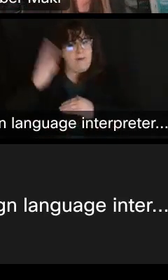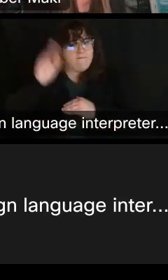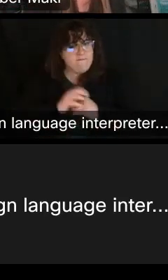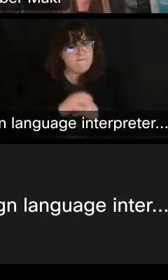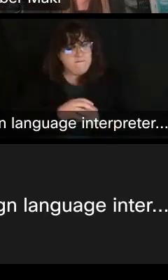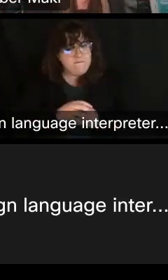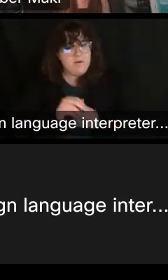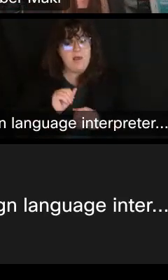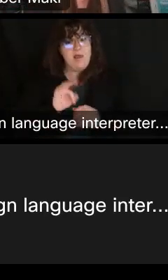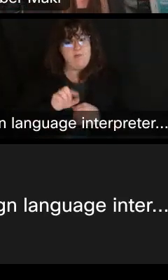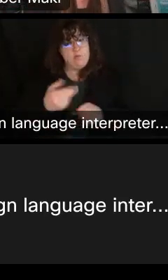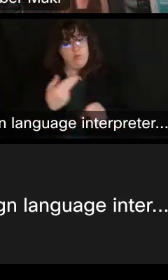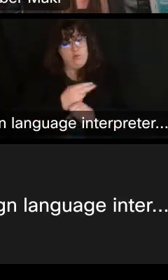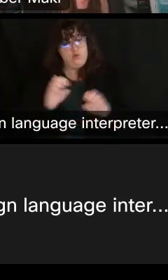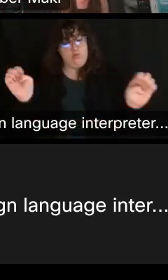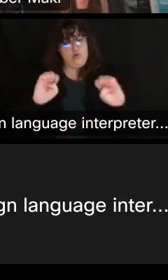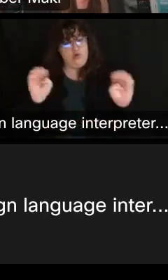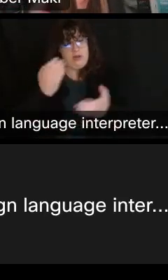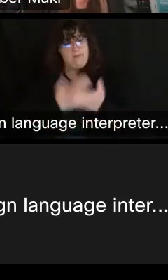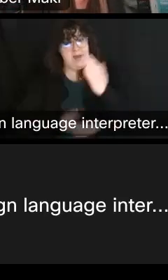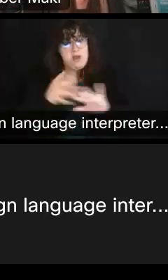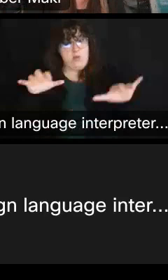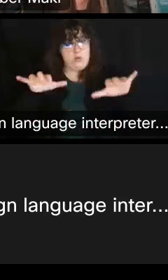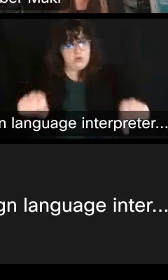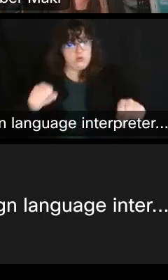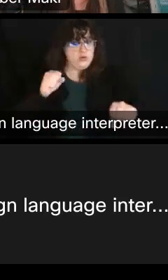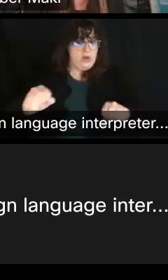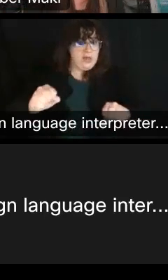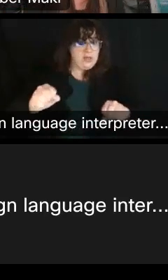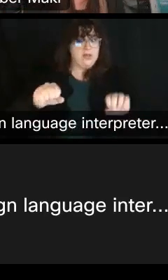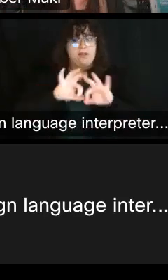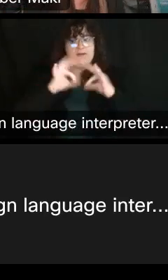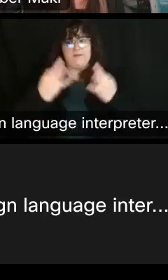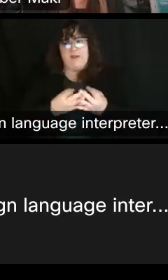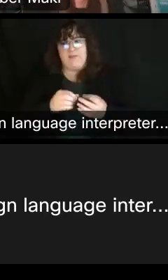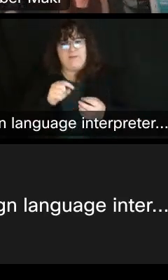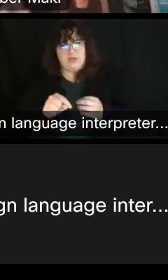utilization of emergency use the manual restraint, and then again the family showing signs of stress.